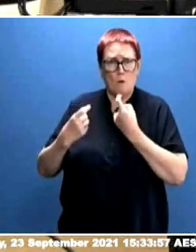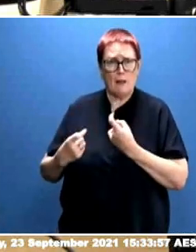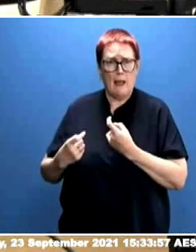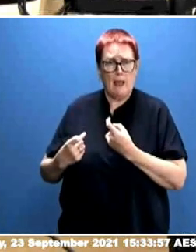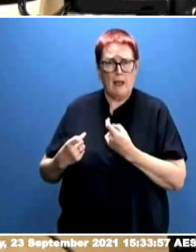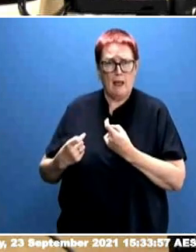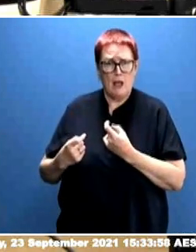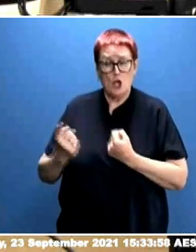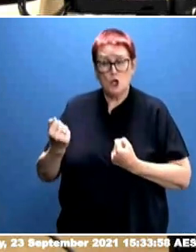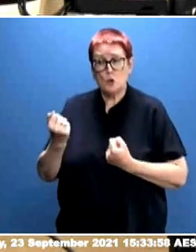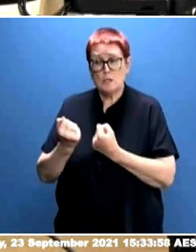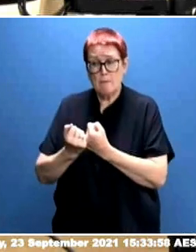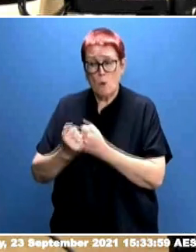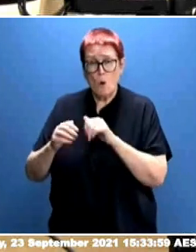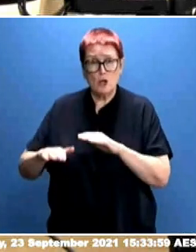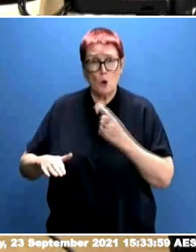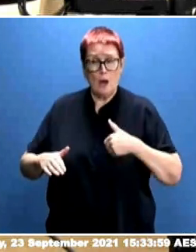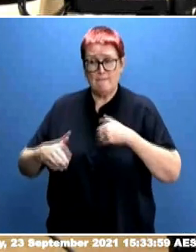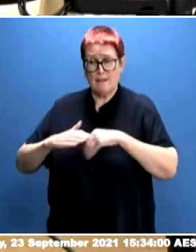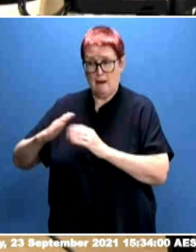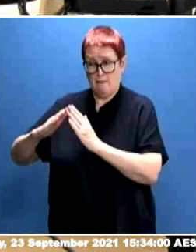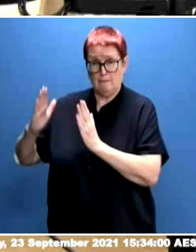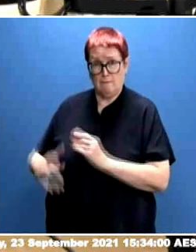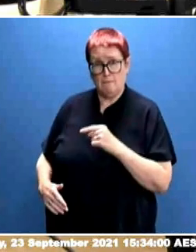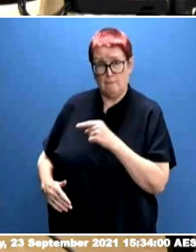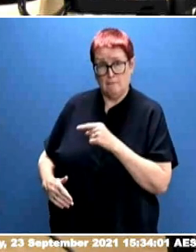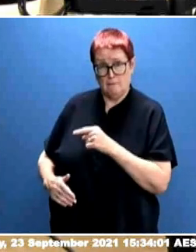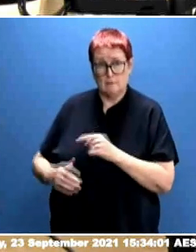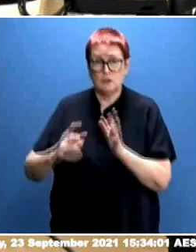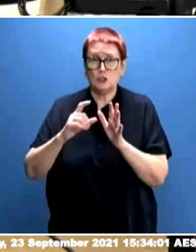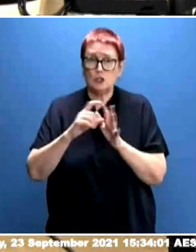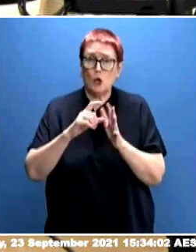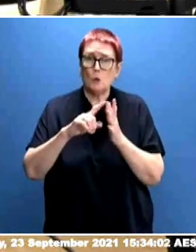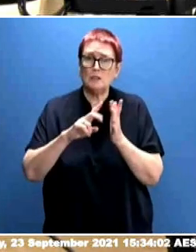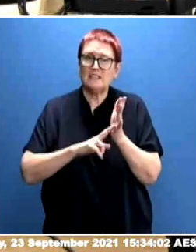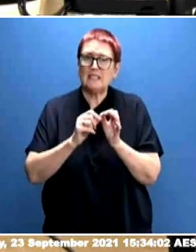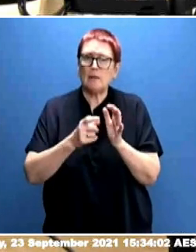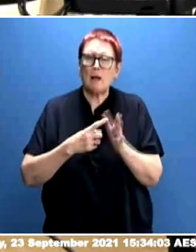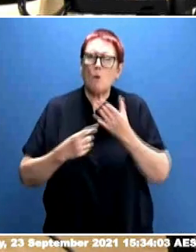Care House, and that Danila Dilba had been trying to engage or wanting to engage with